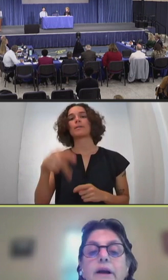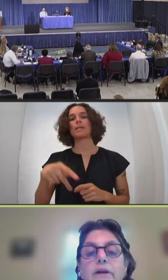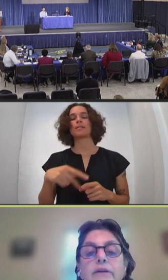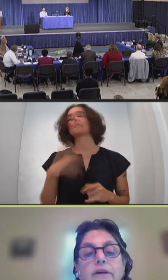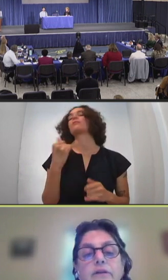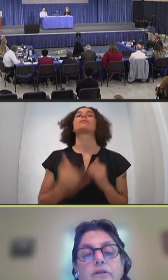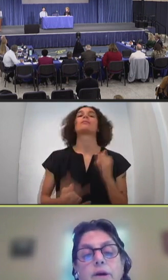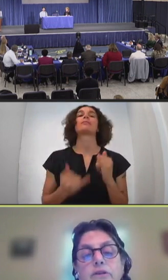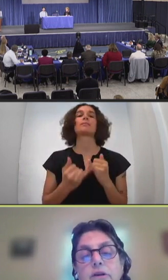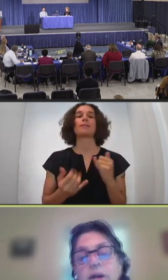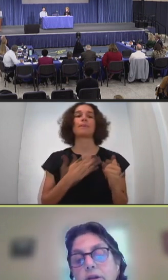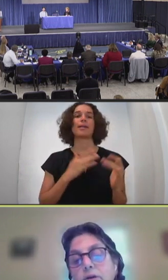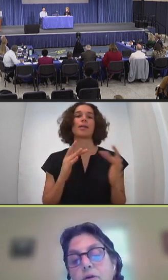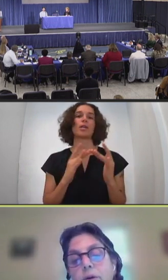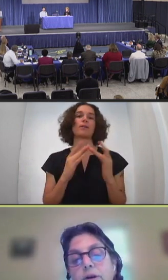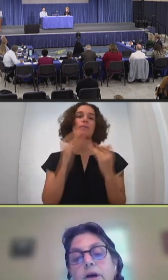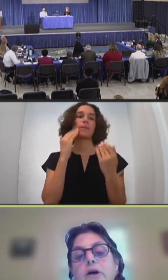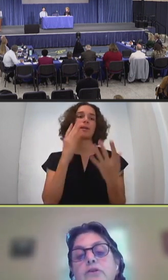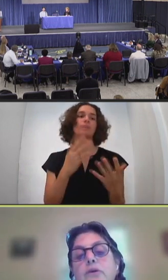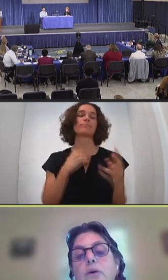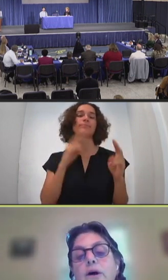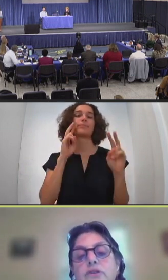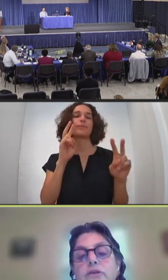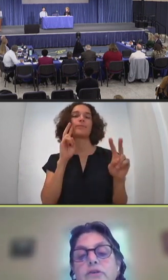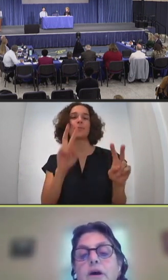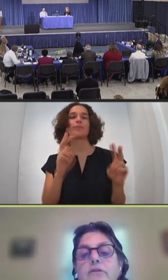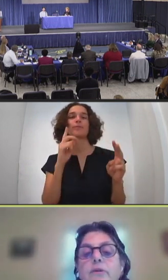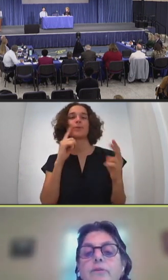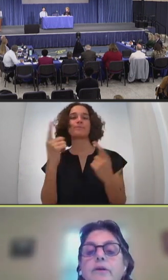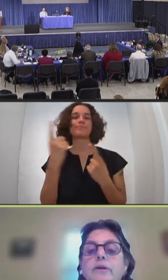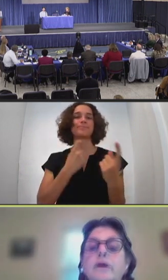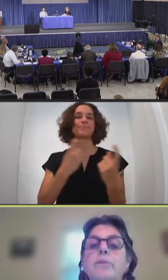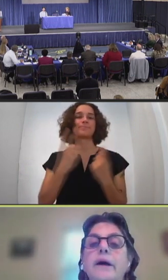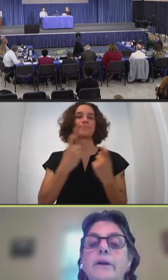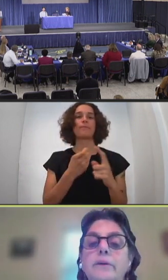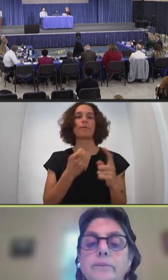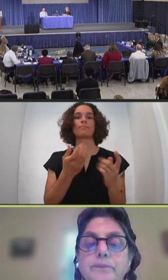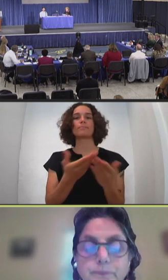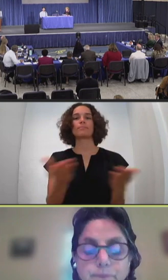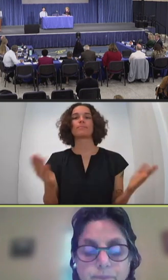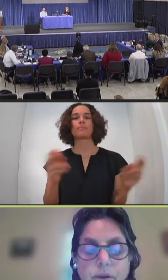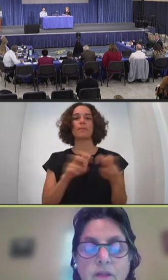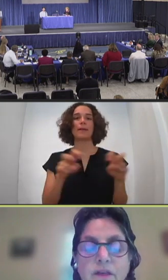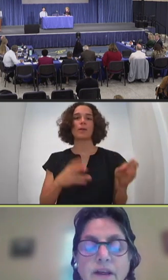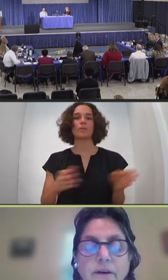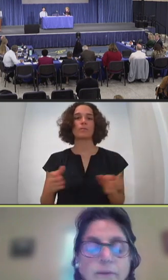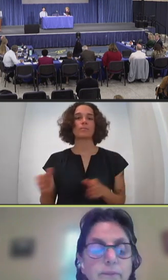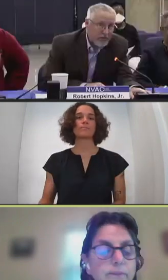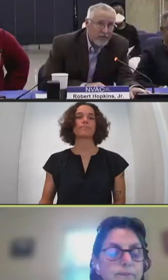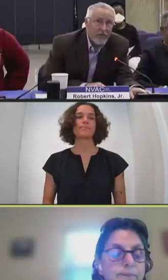contact information, and I look forward to questions from the panel. Thank you.